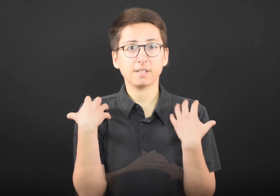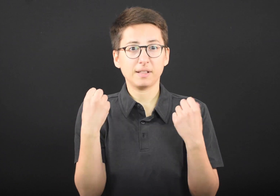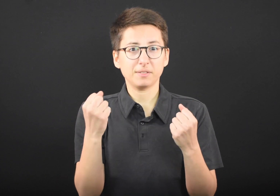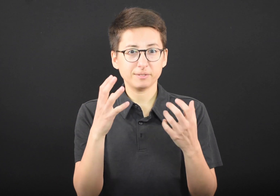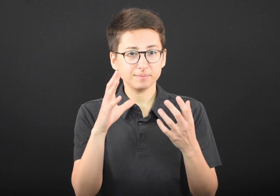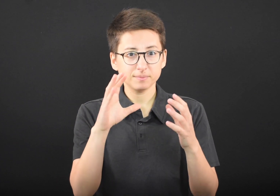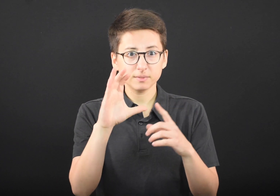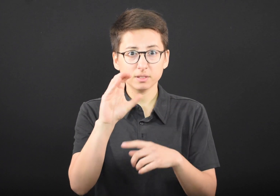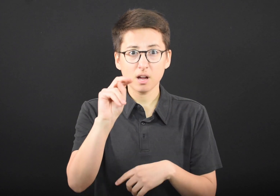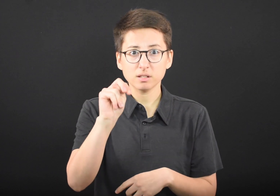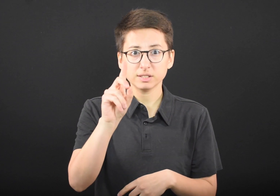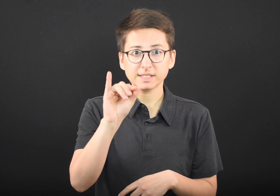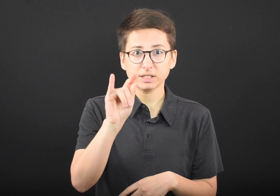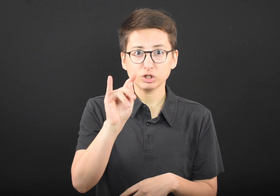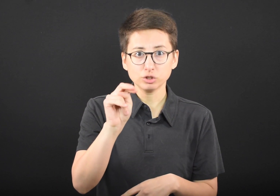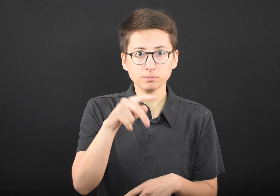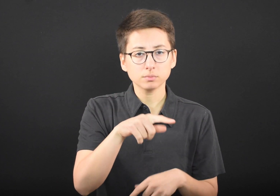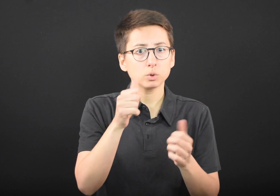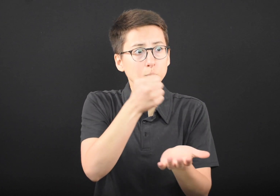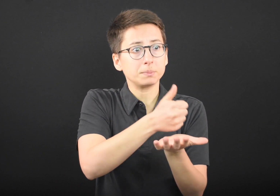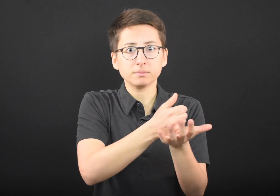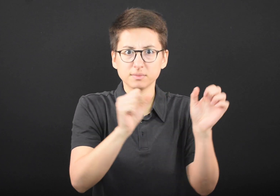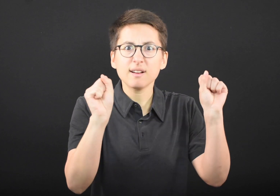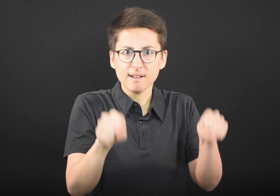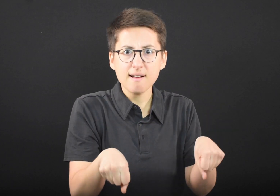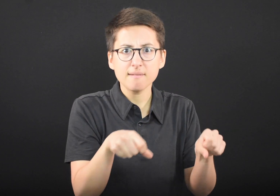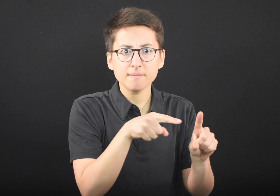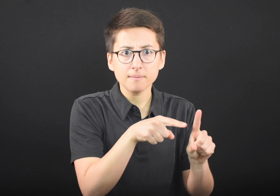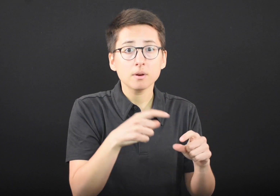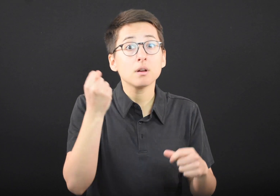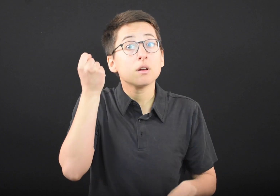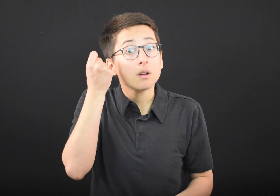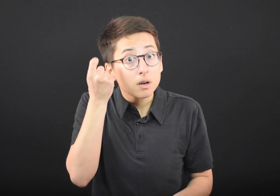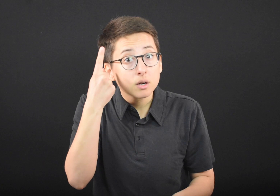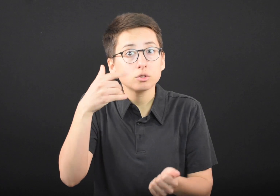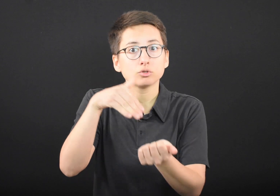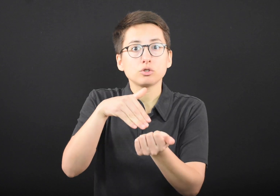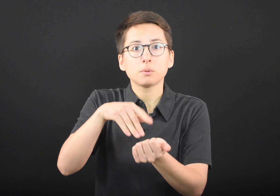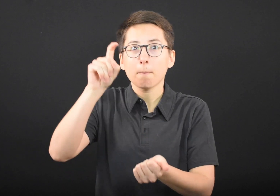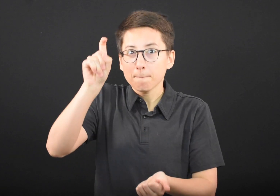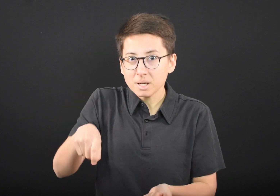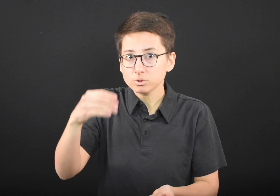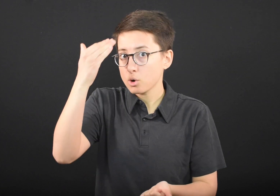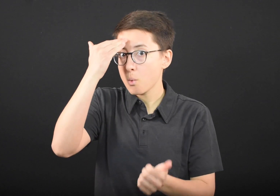This condition is treatable, but doctors must know how to recognize it,